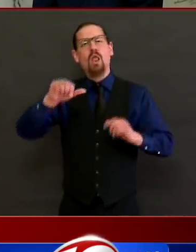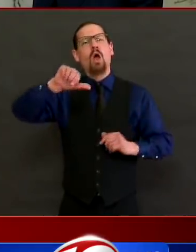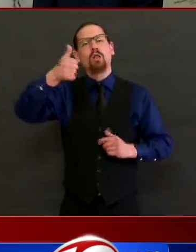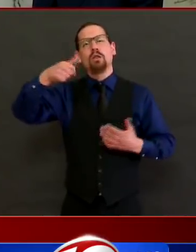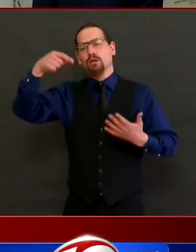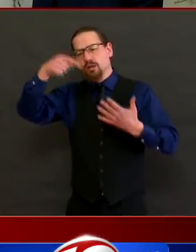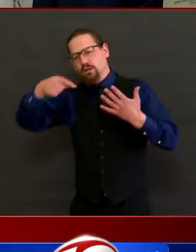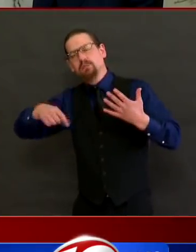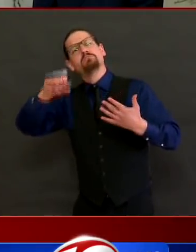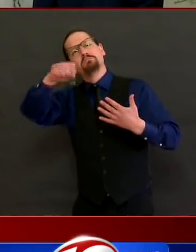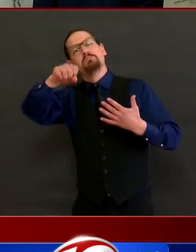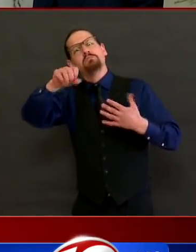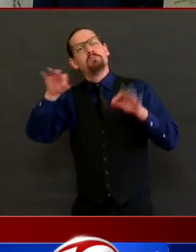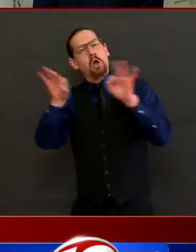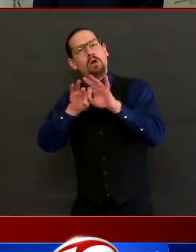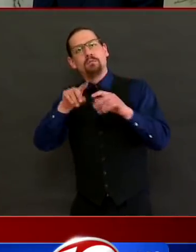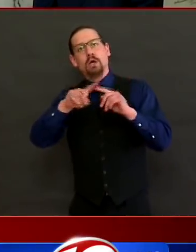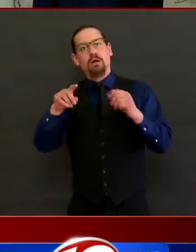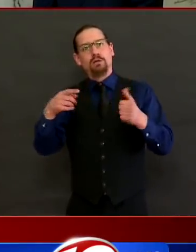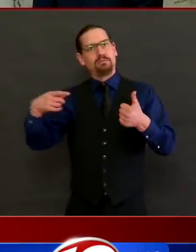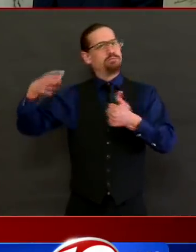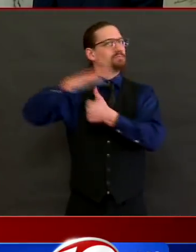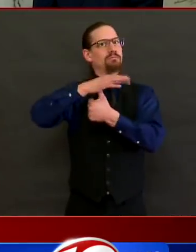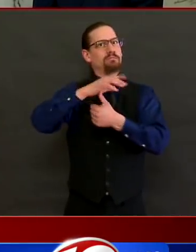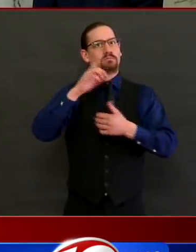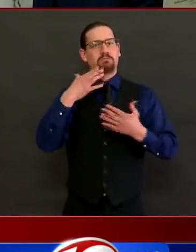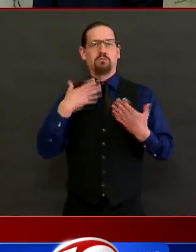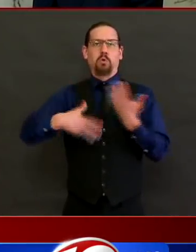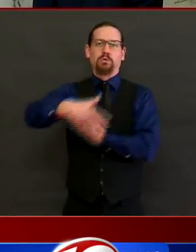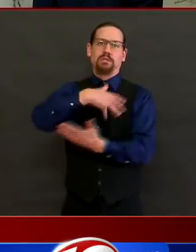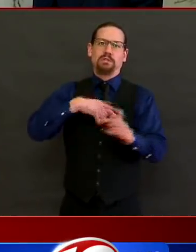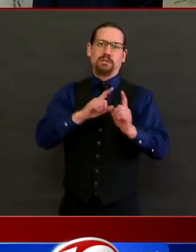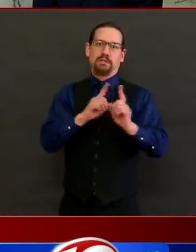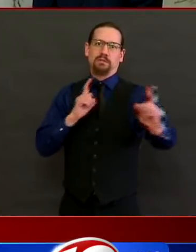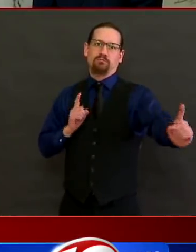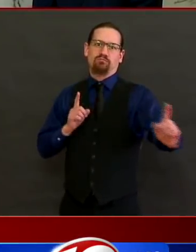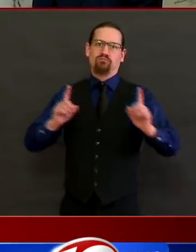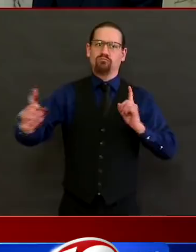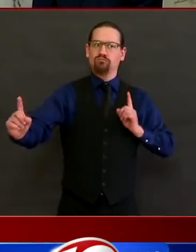THAT IS THE BIGGEST VARIABLE. SO, THE REAL